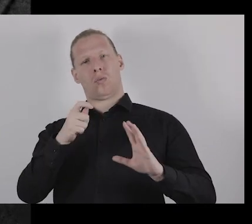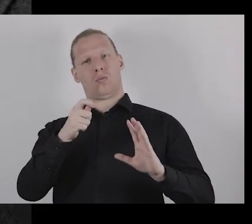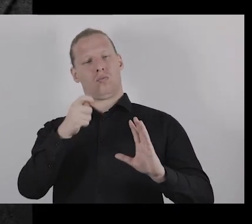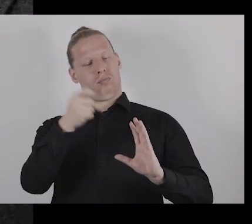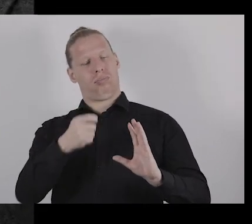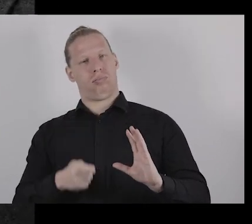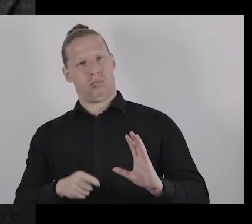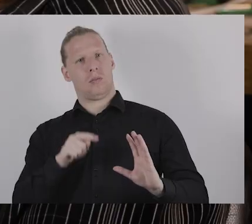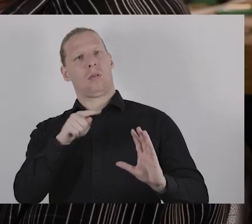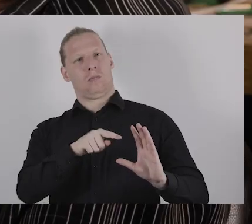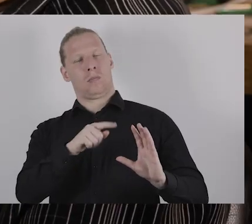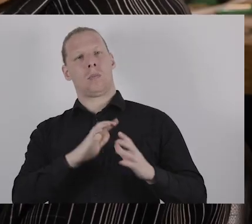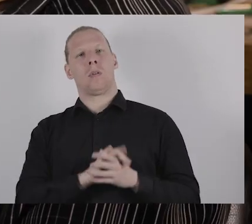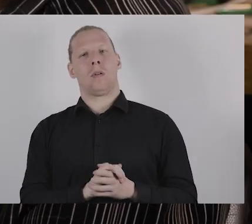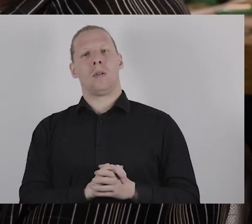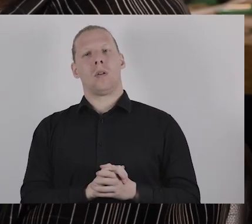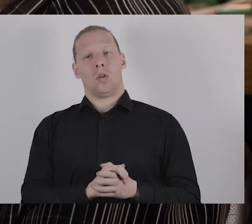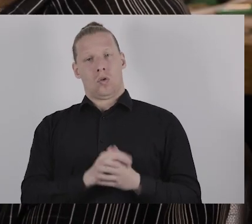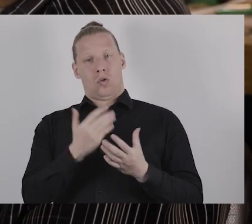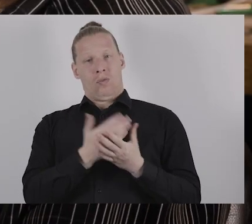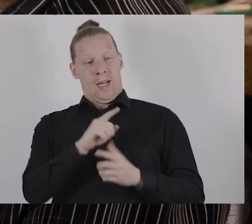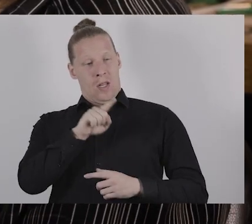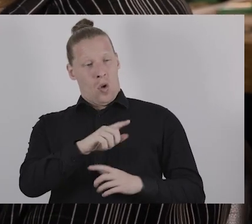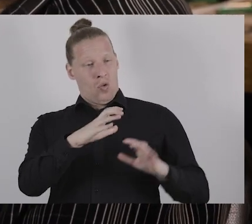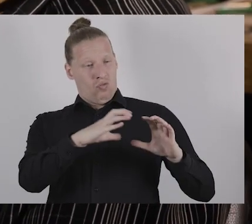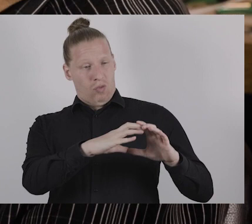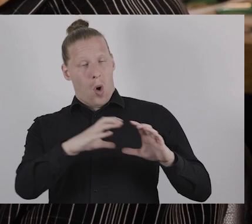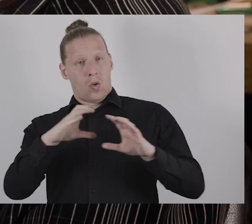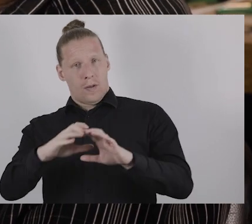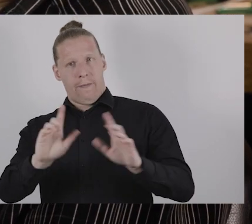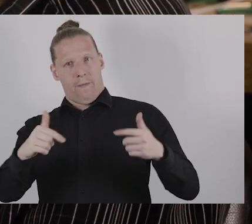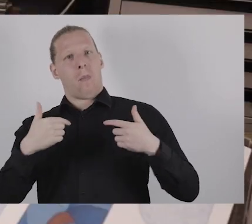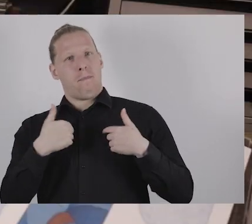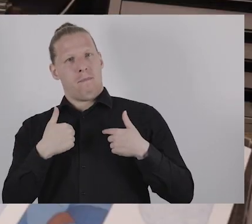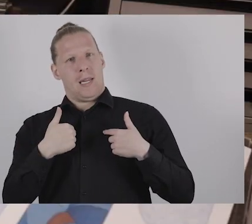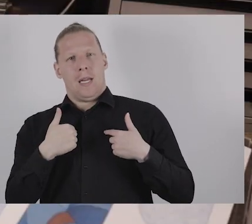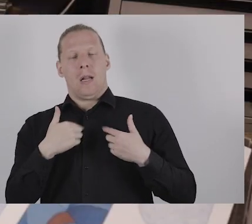The thing about that is that those rock drawings for me are actually...